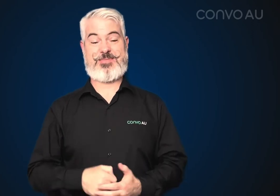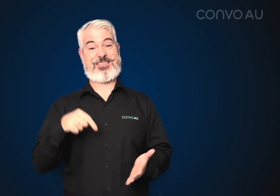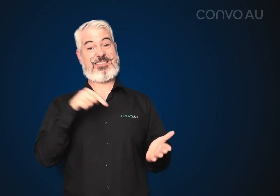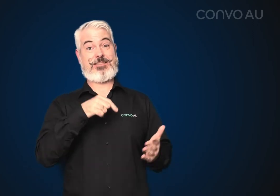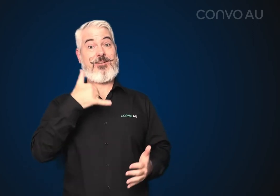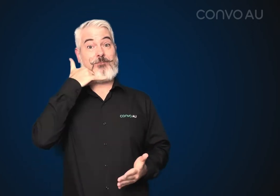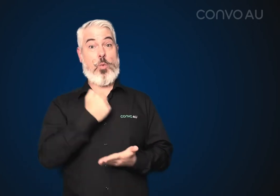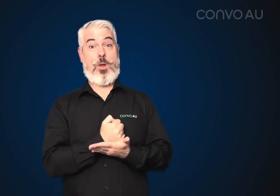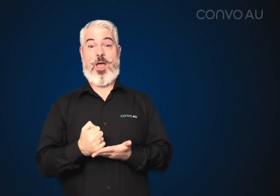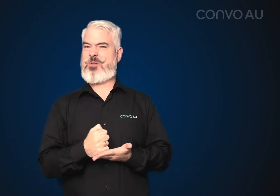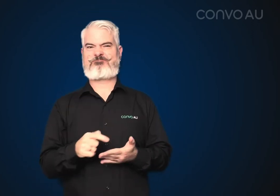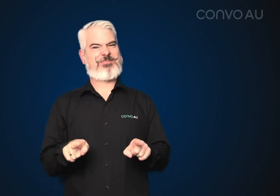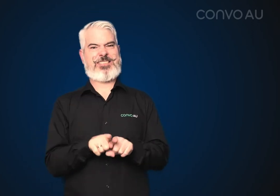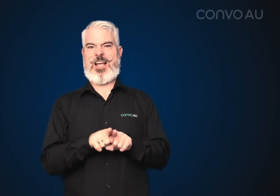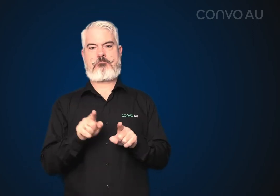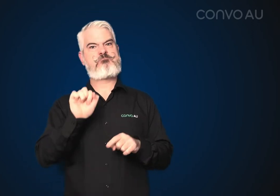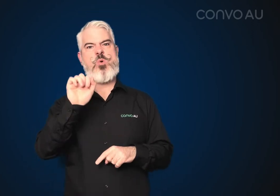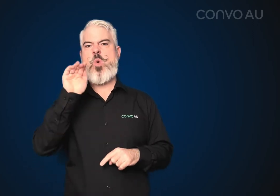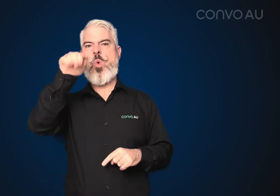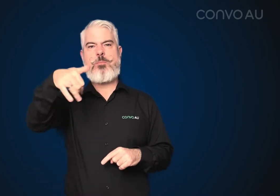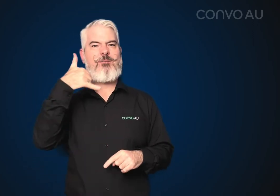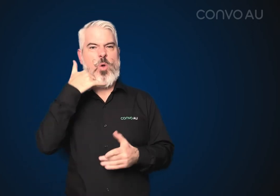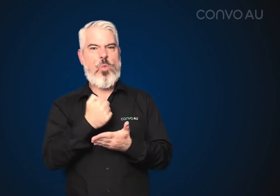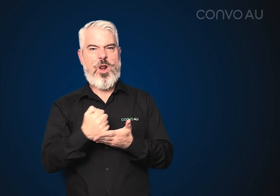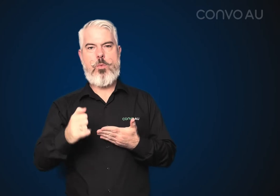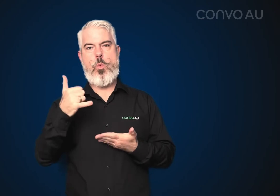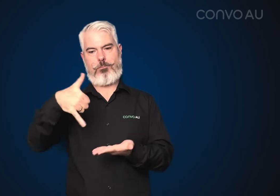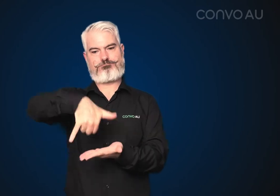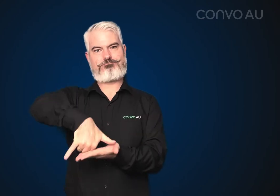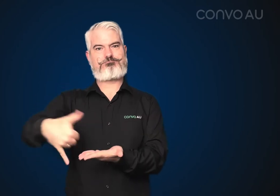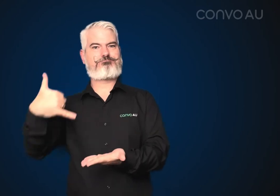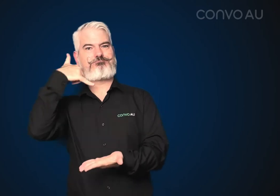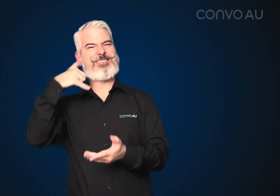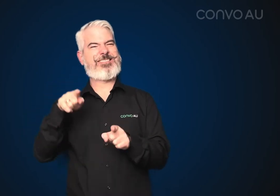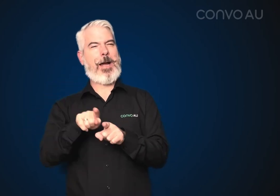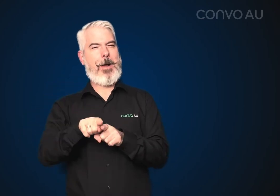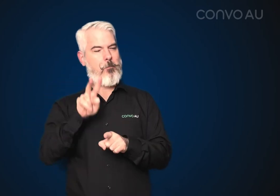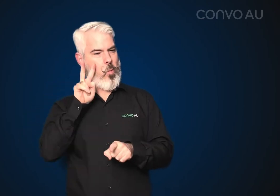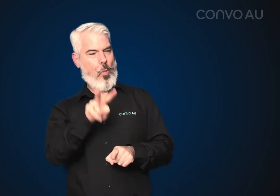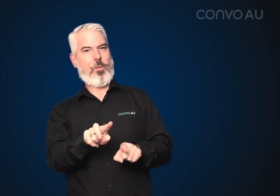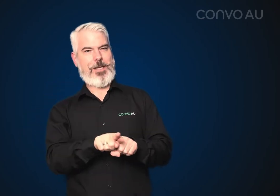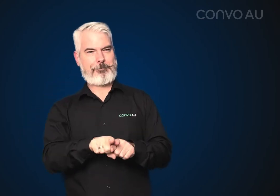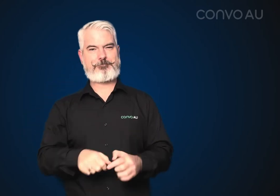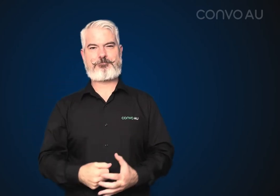Your Convo AU phone number is like a second phone number for you, and looks the same as a home or landline number.